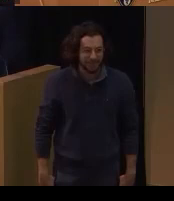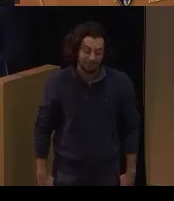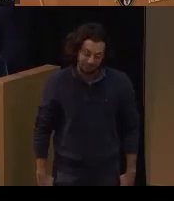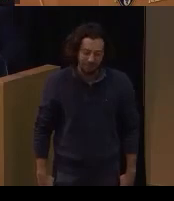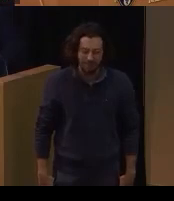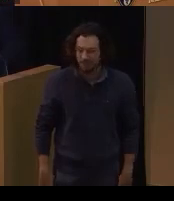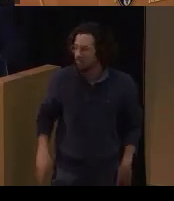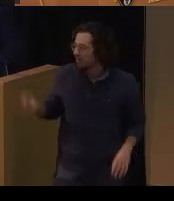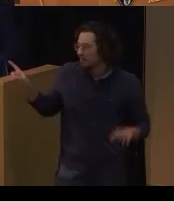all right hello everybody